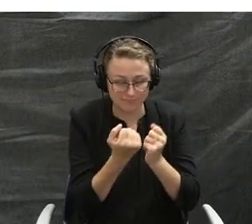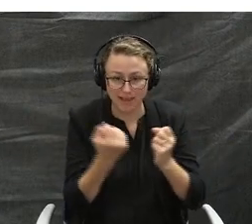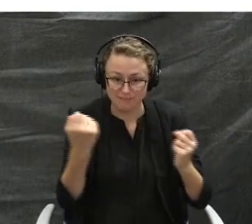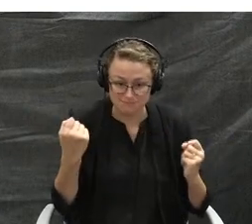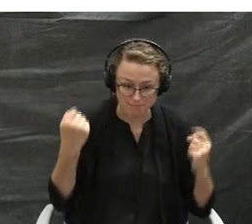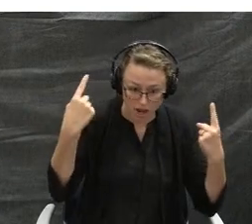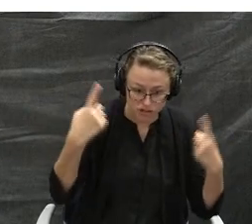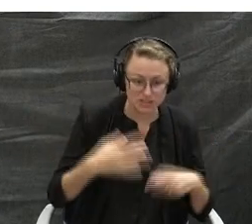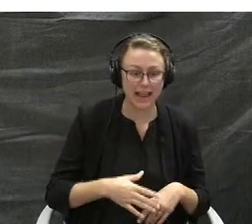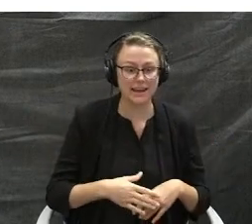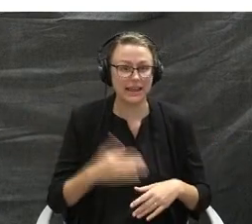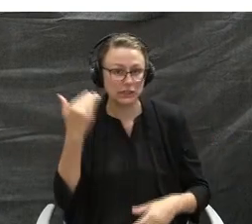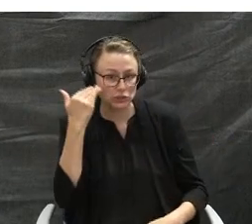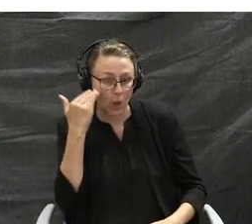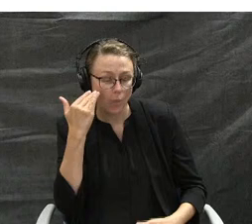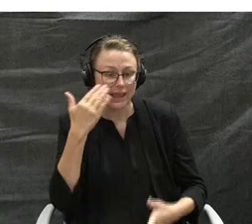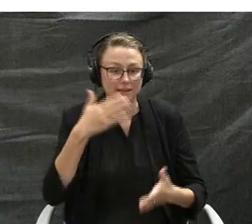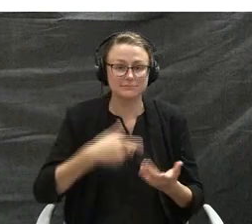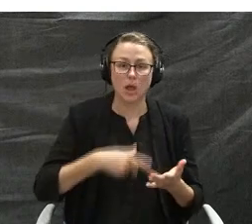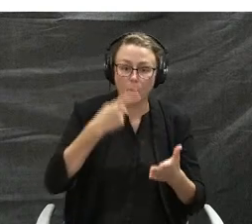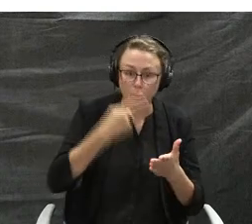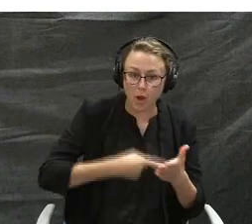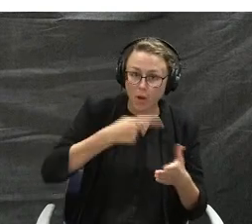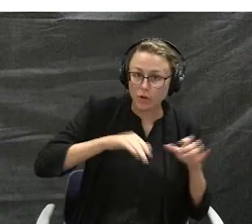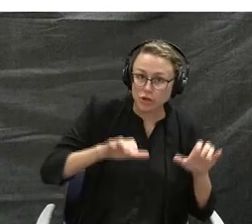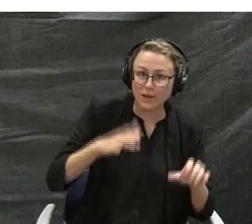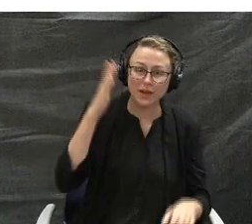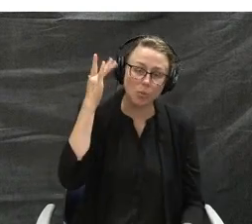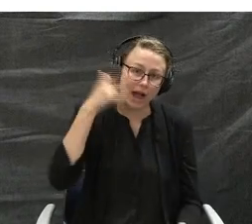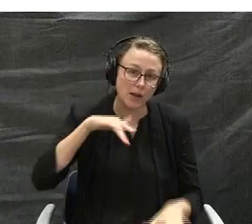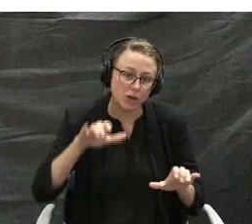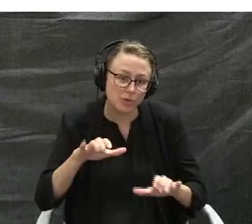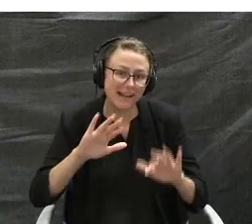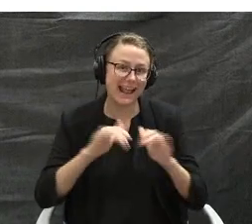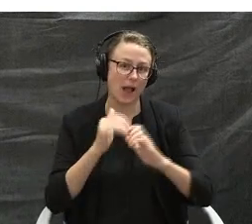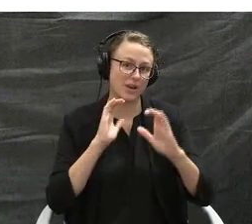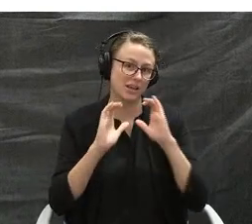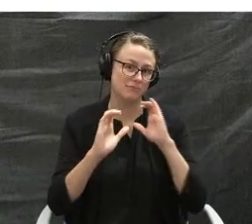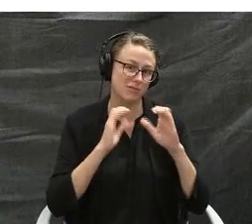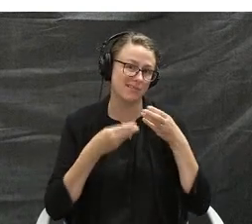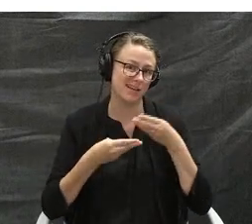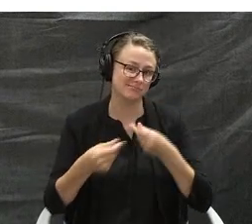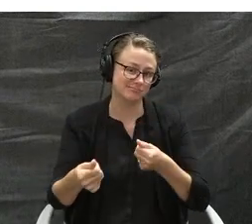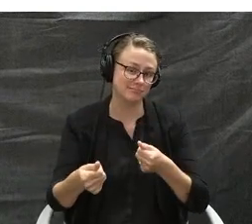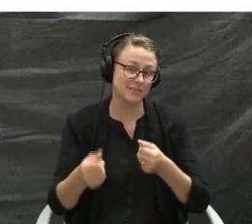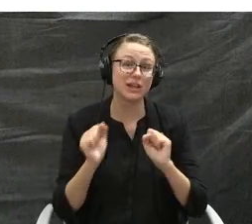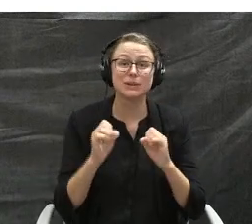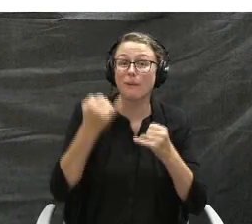it is we're doing and why we're doing it and how they can communicate with us. So Lastly,